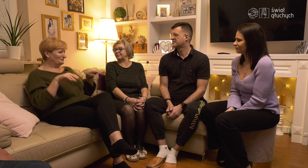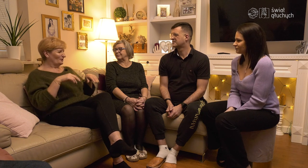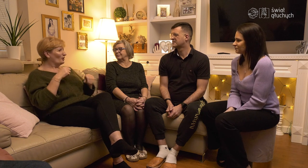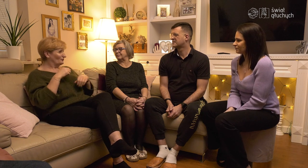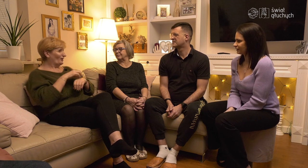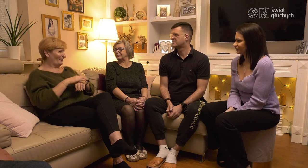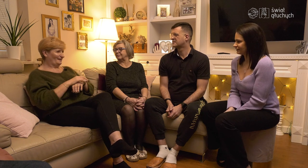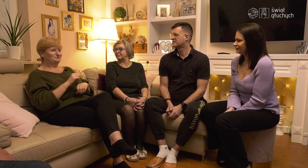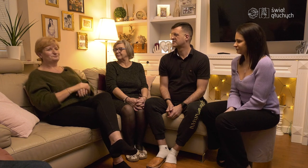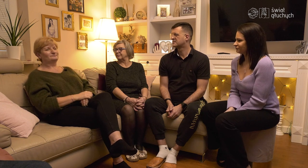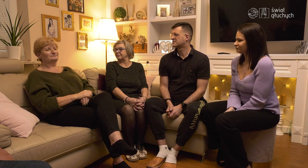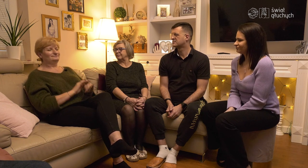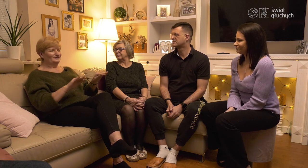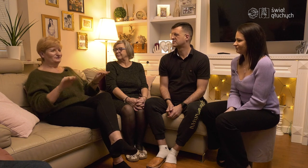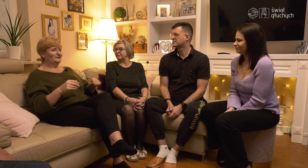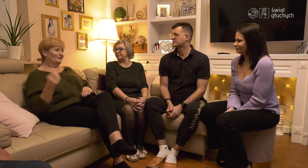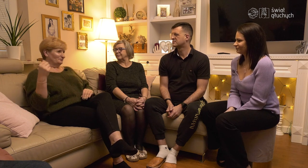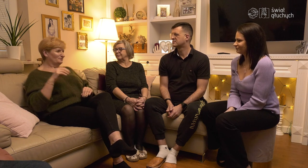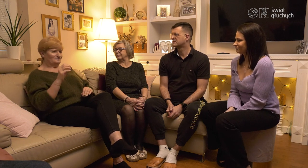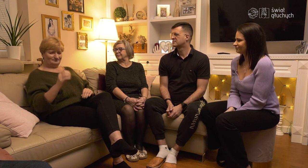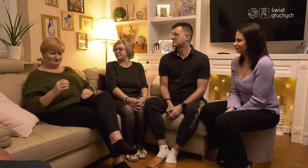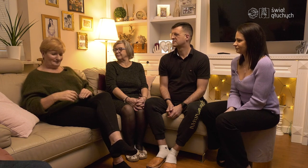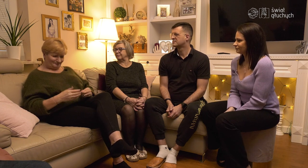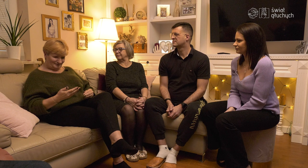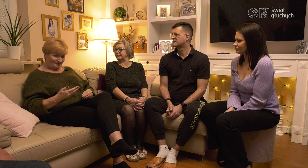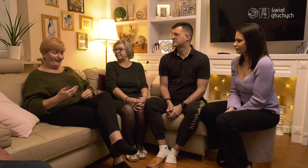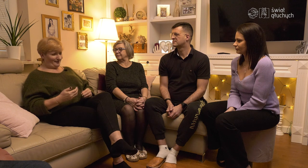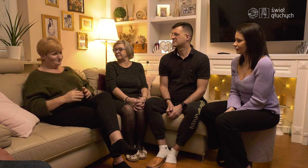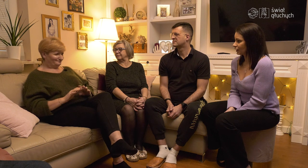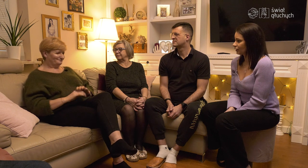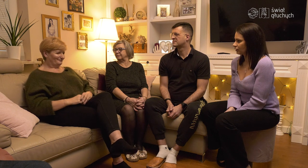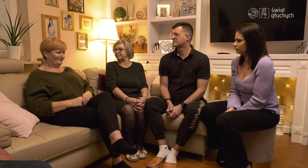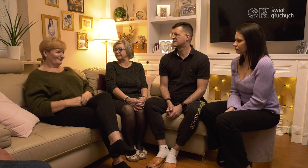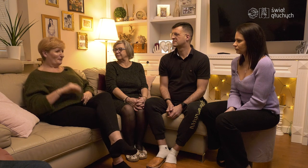We were in a restaurant with a friend and I just got such a gift card.